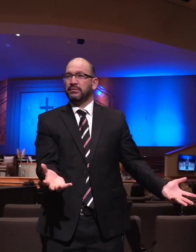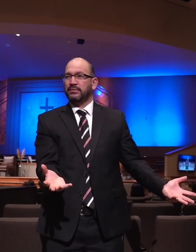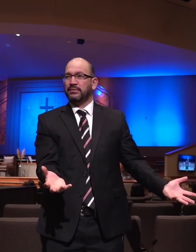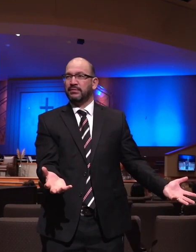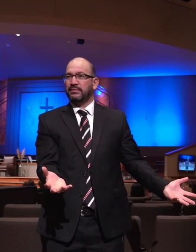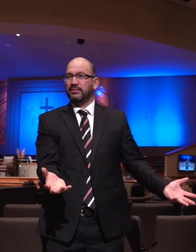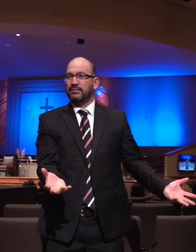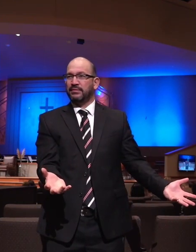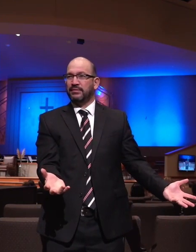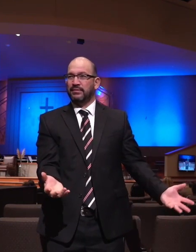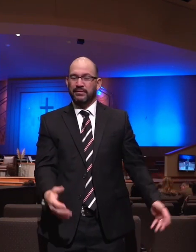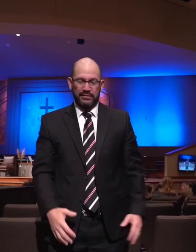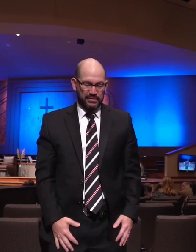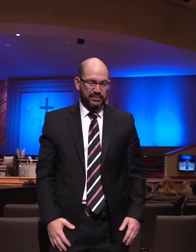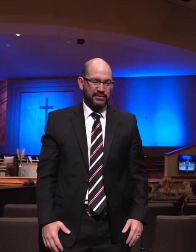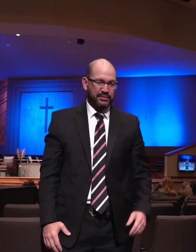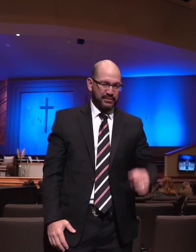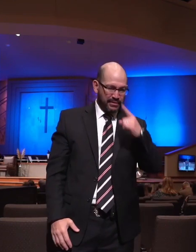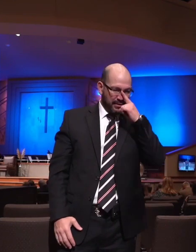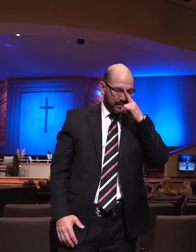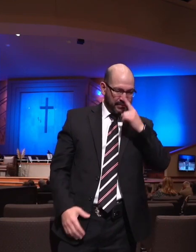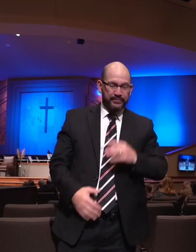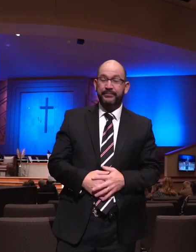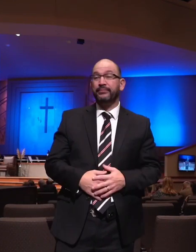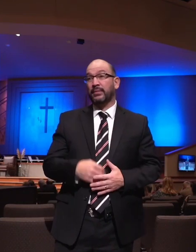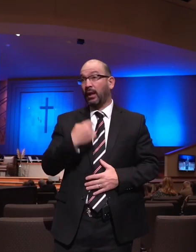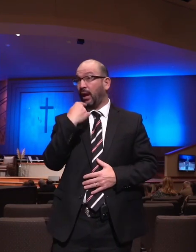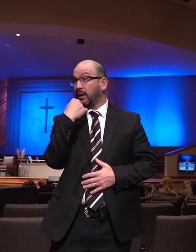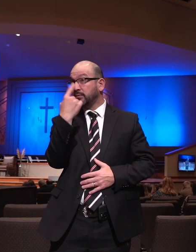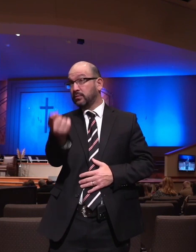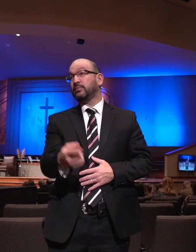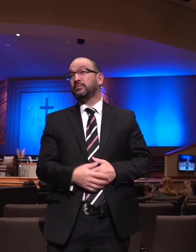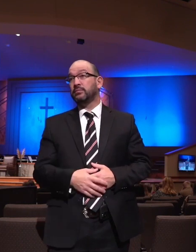brought him to Jesus I am telling you Naaman doesn't get